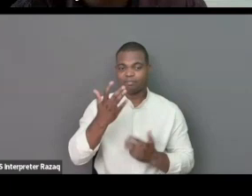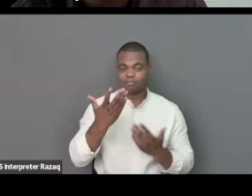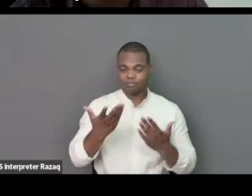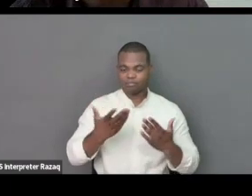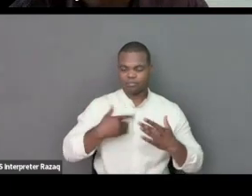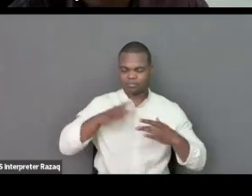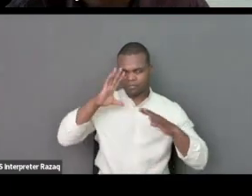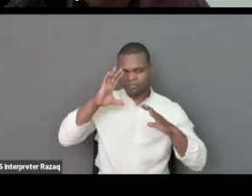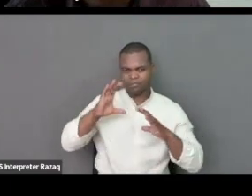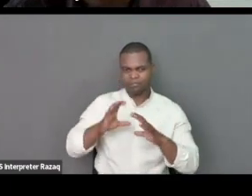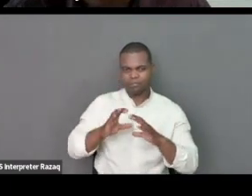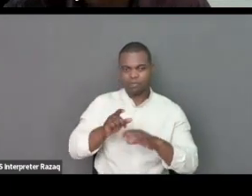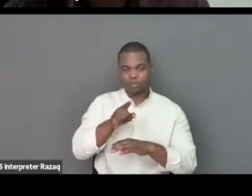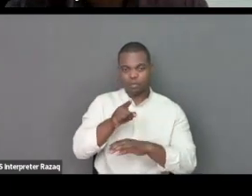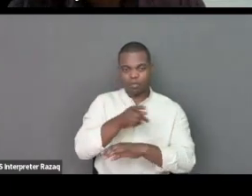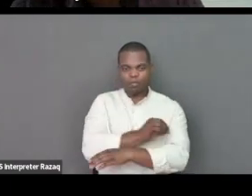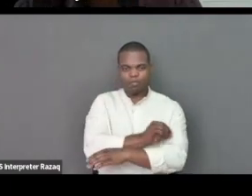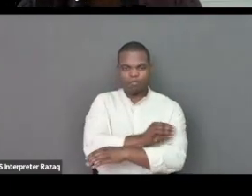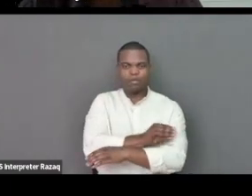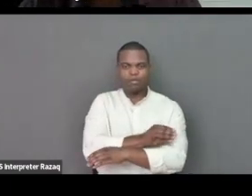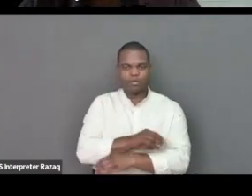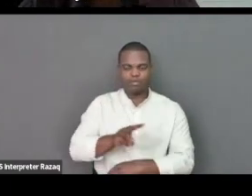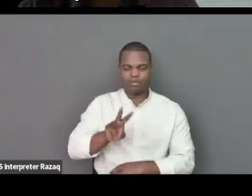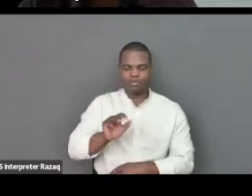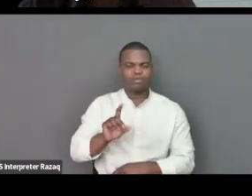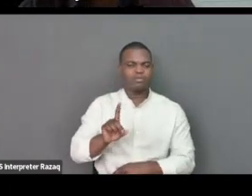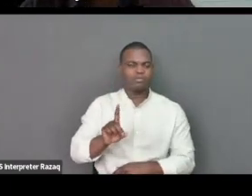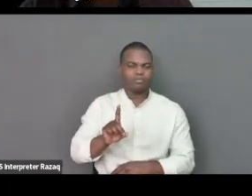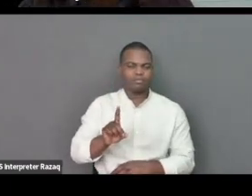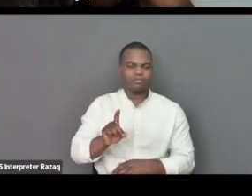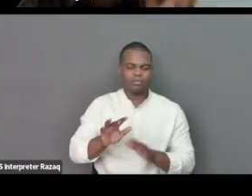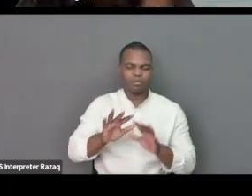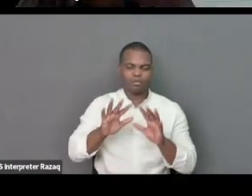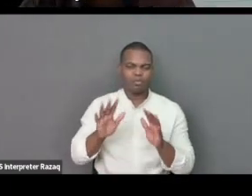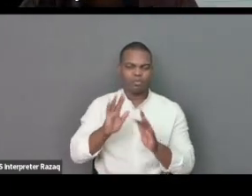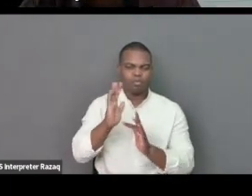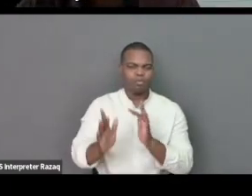AD or Users Power Accessibility